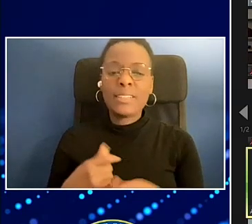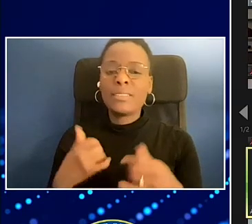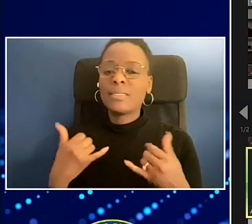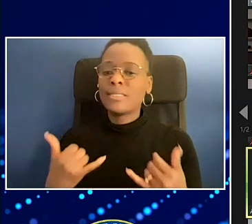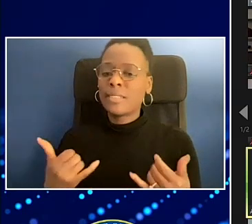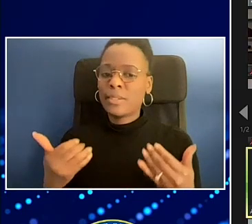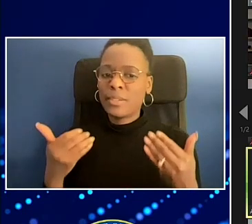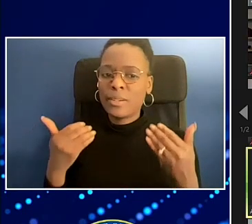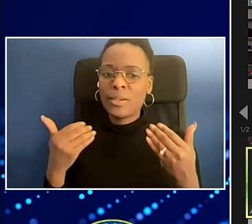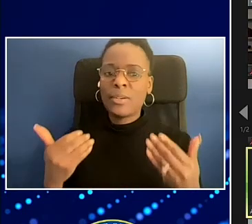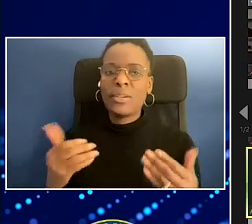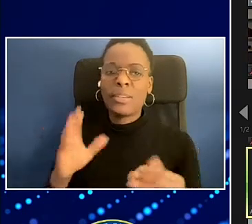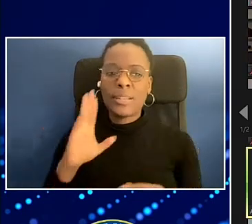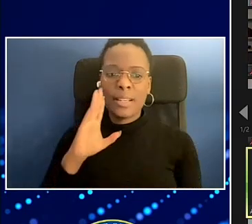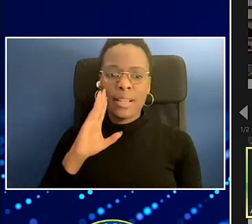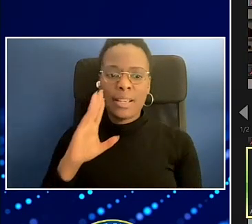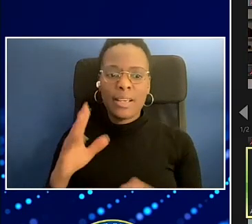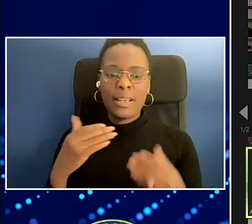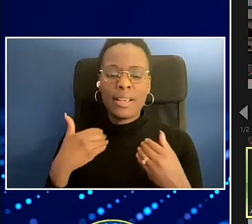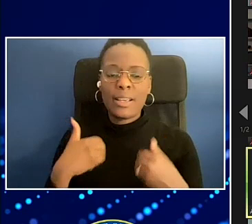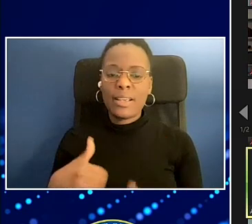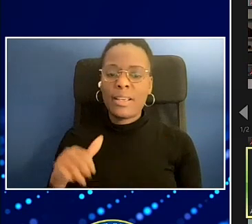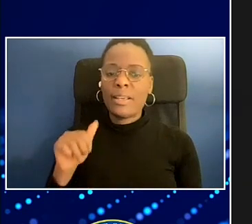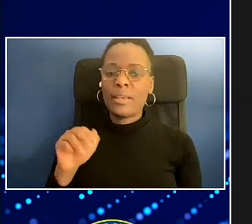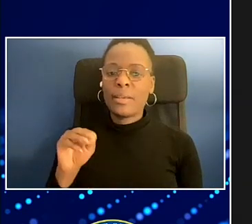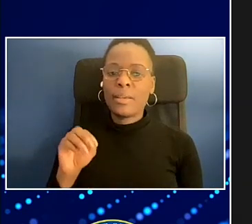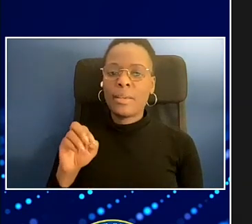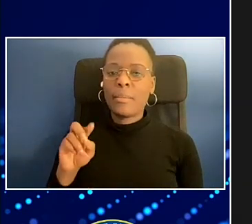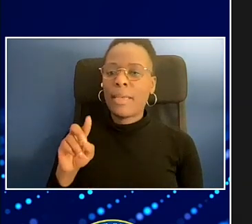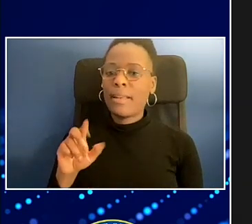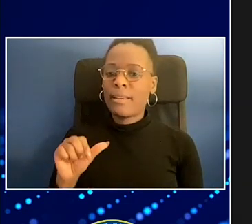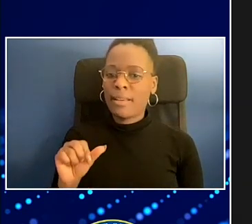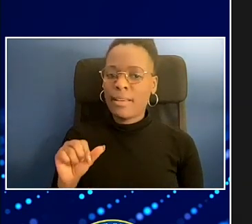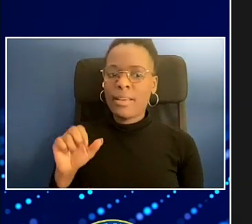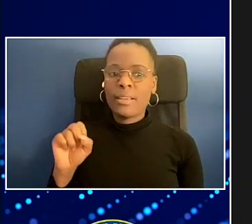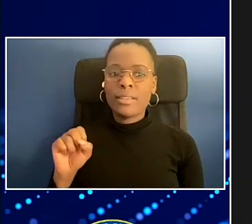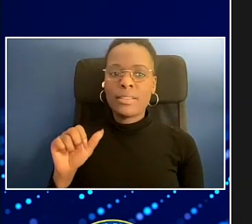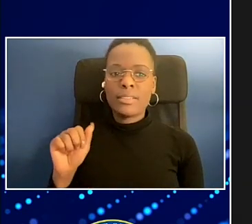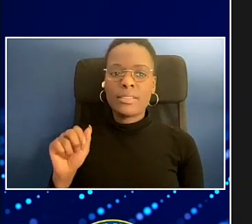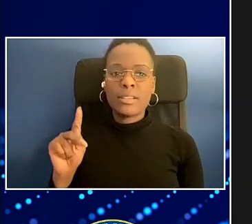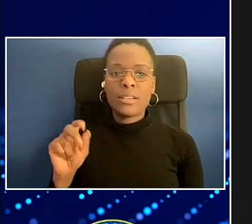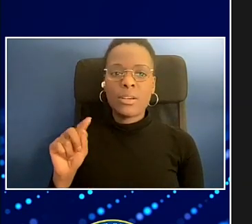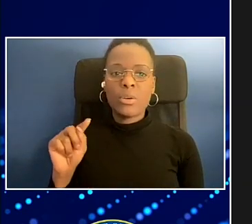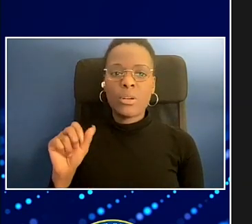Hello. My name is Amanda Sacoto-Dunbar. While I was in the Army, I decided to go